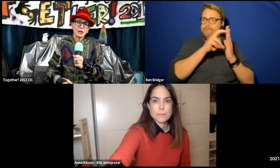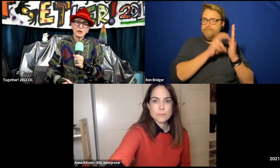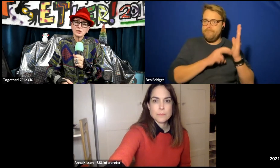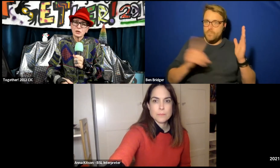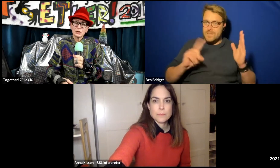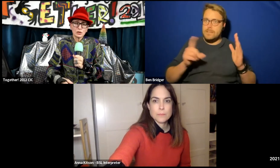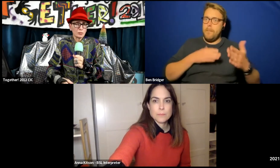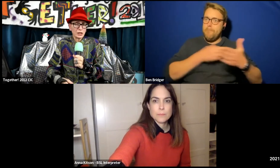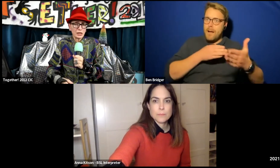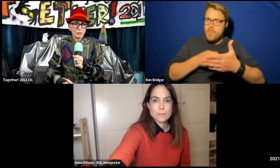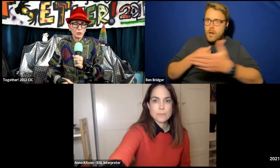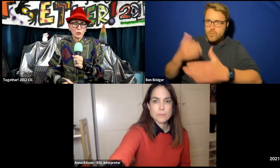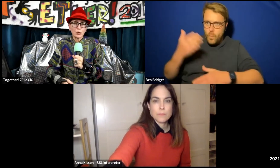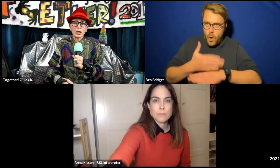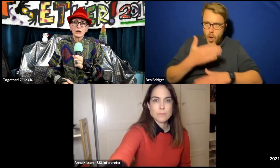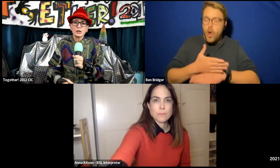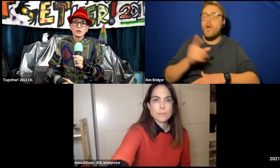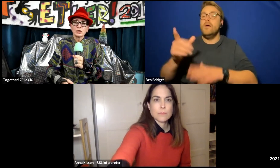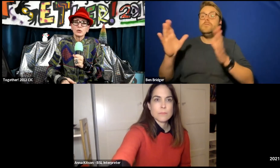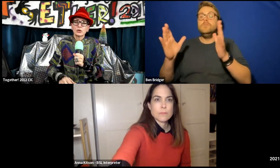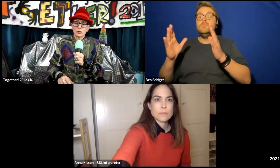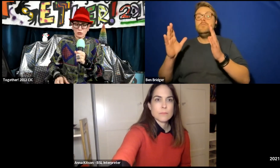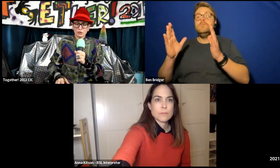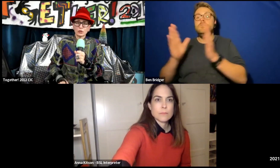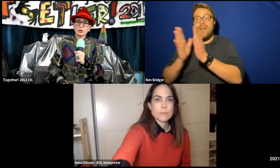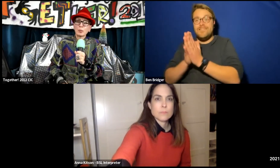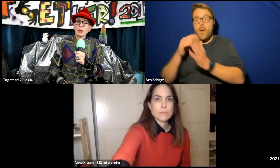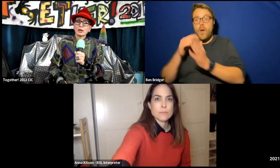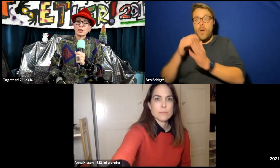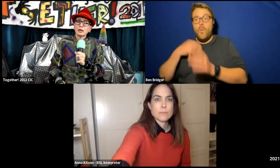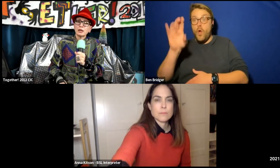Zoom is it a stopgap or a new art form.